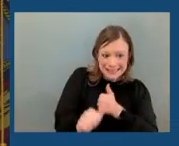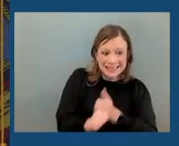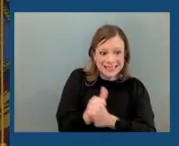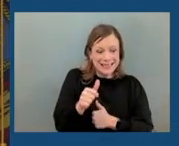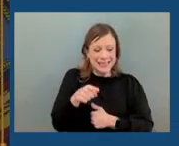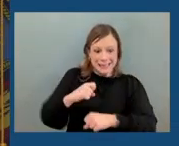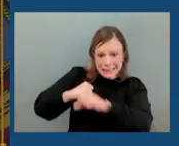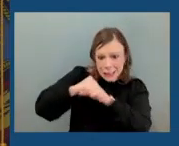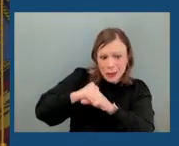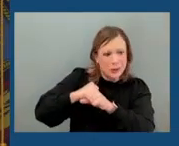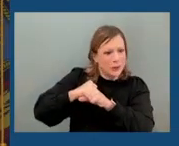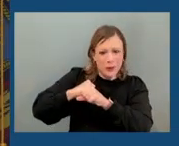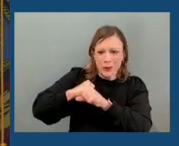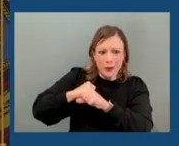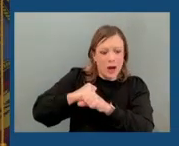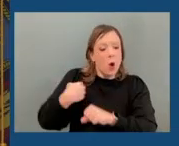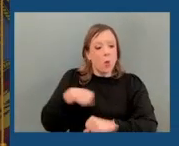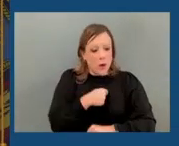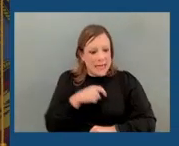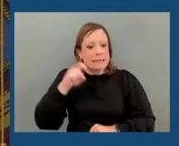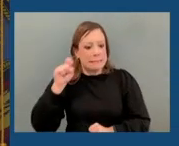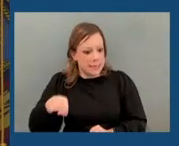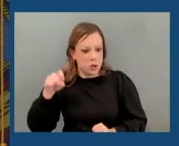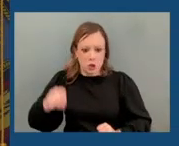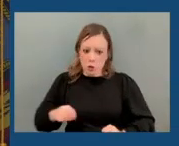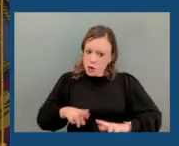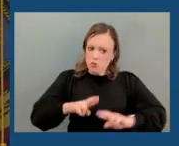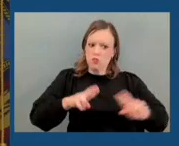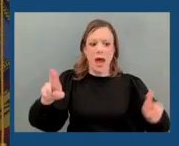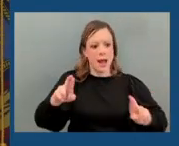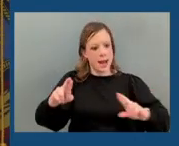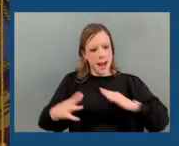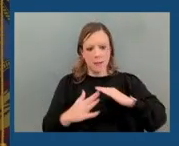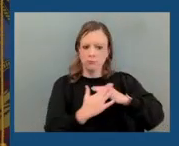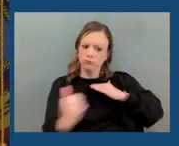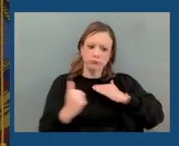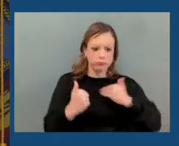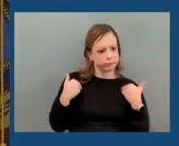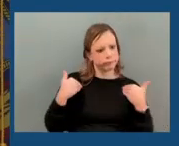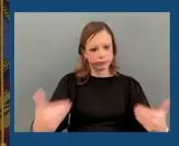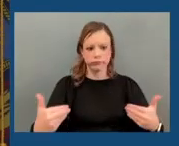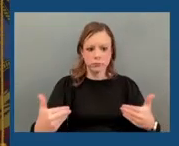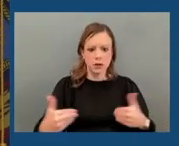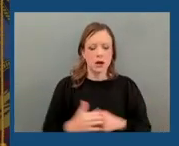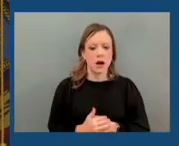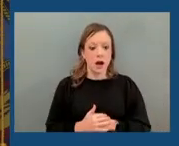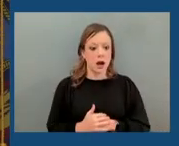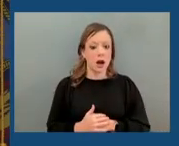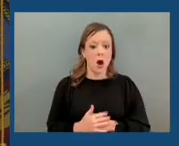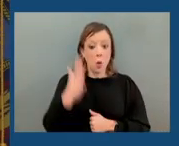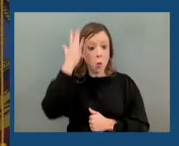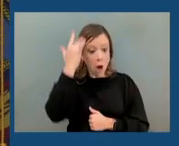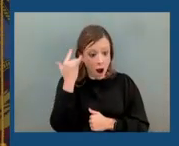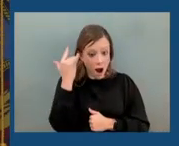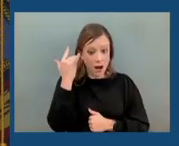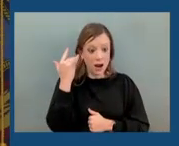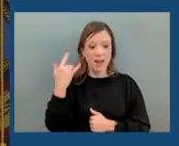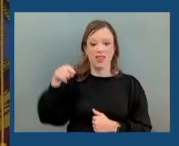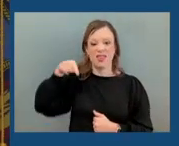and we will answer that call. We will rise to that occasion because we always have because my friends, this is the great state of New York and I'm